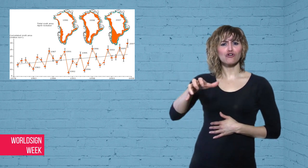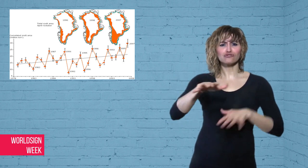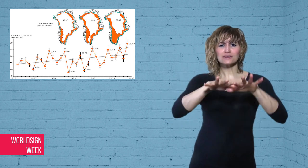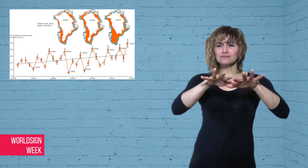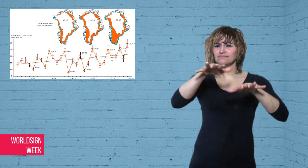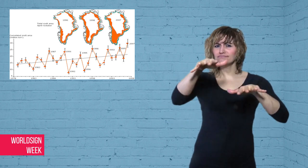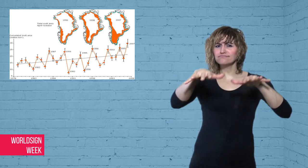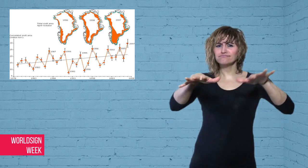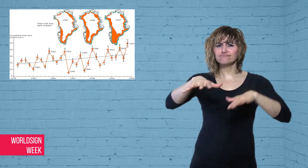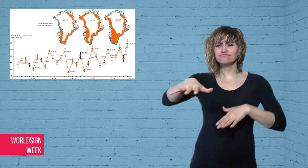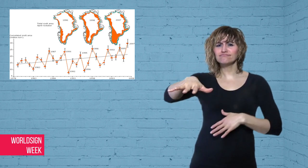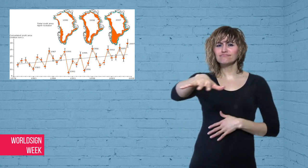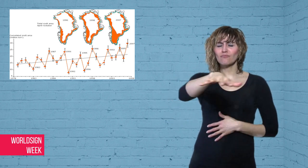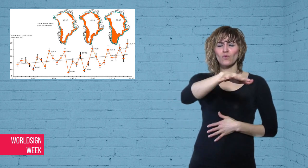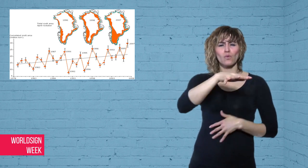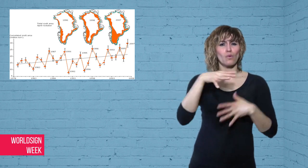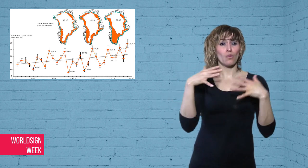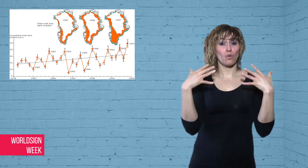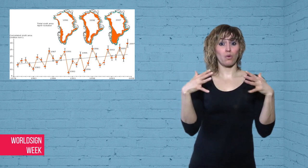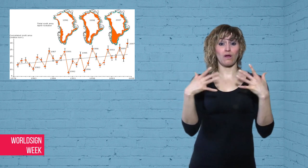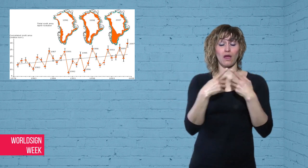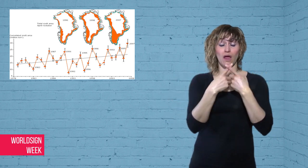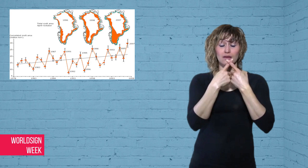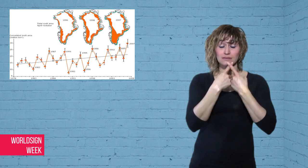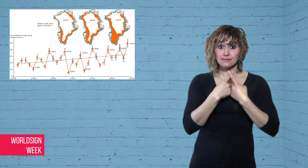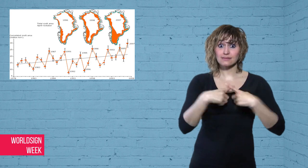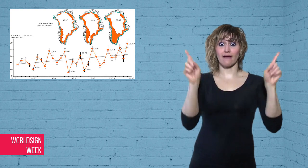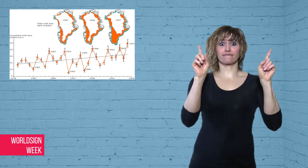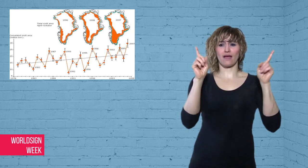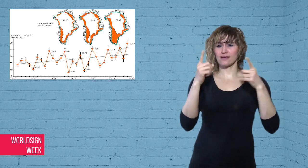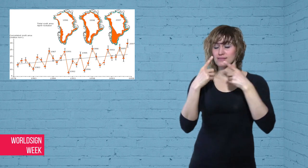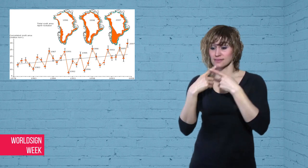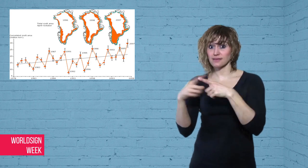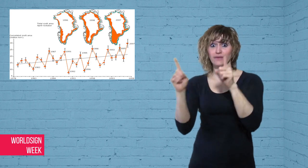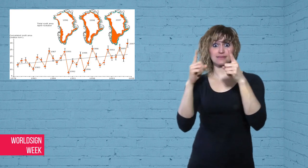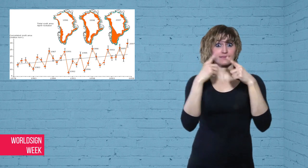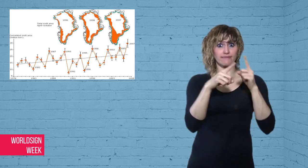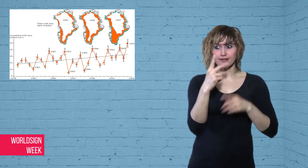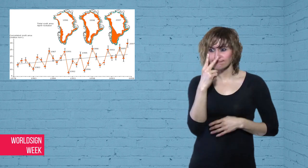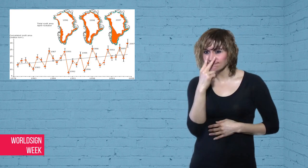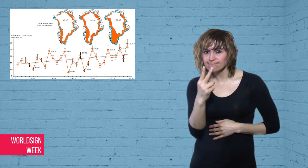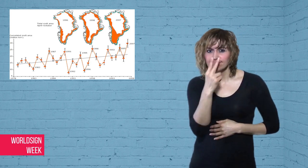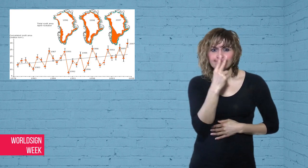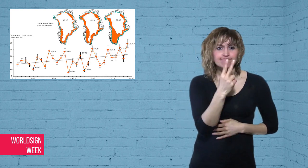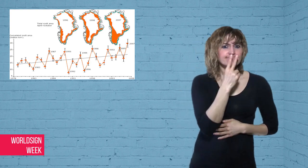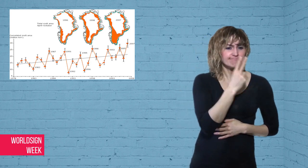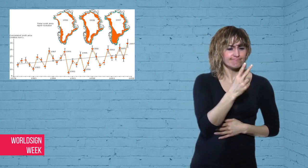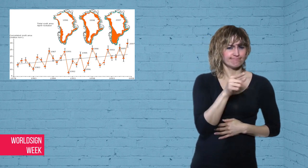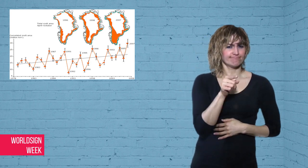people. The land boasts unique